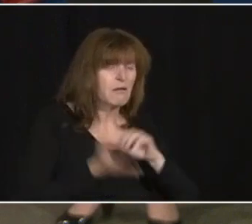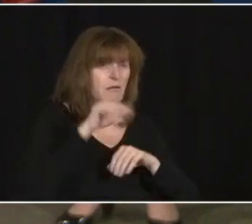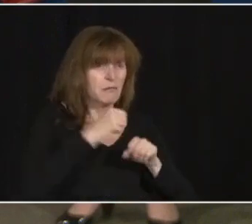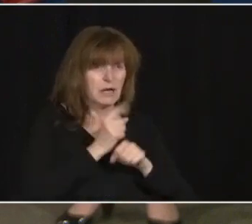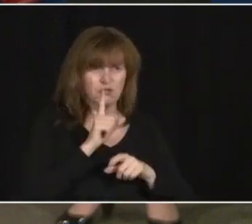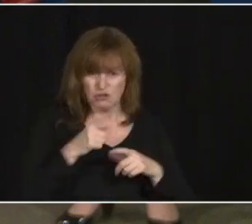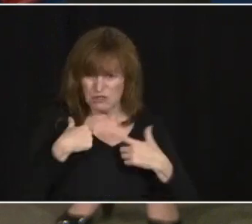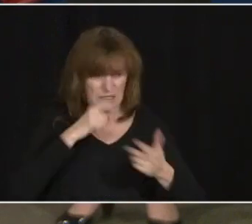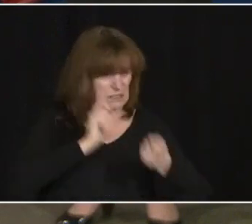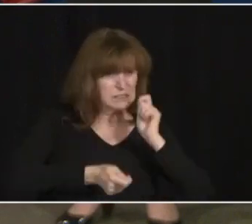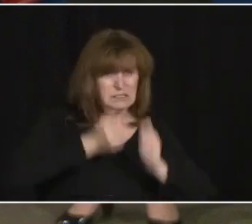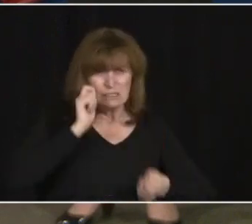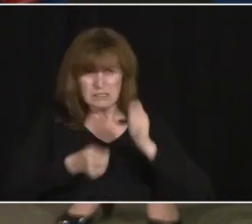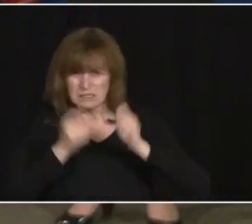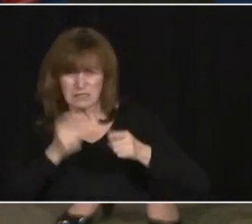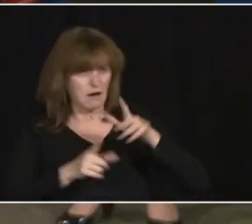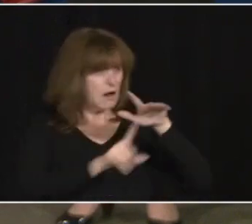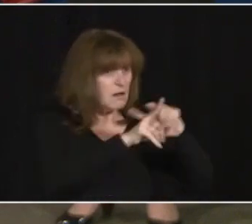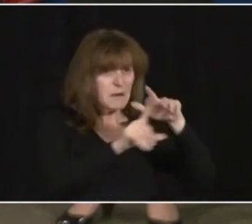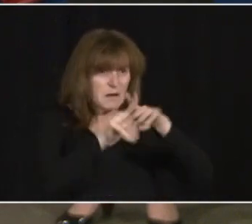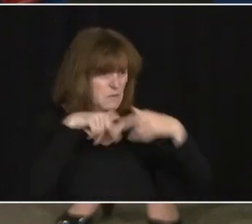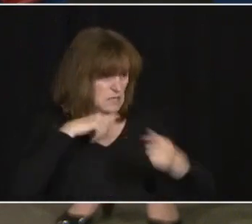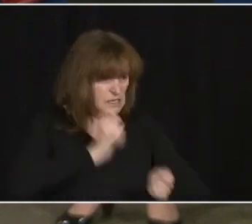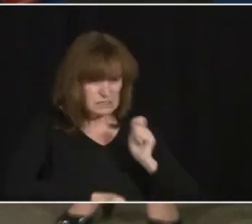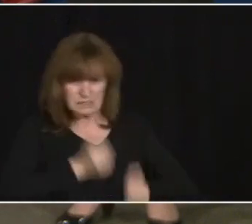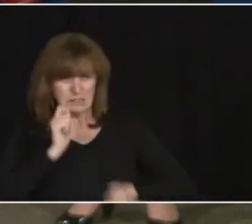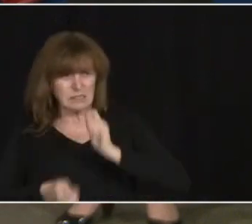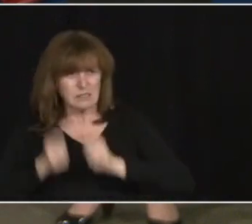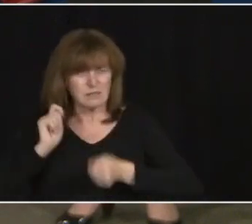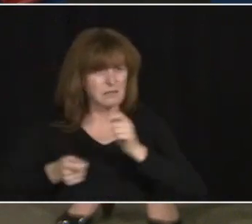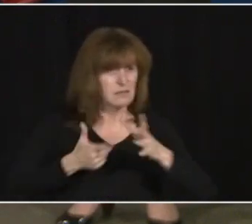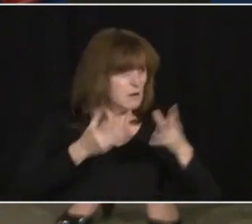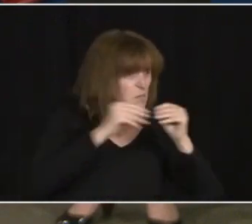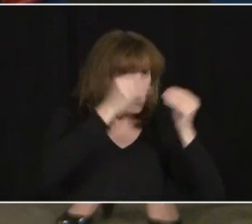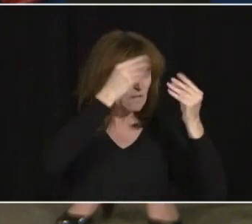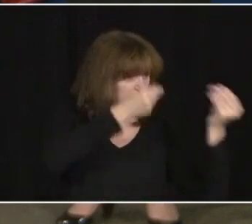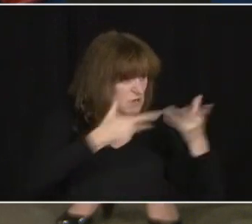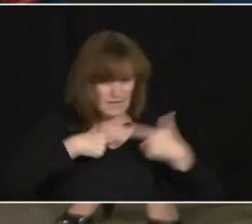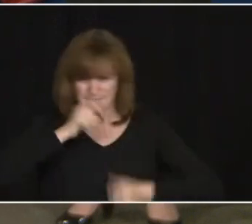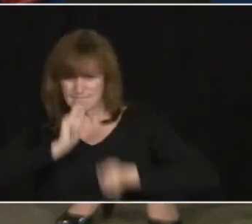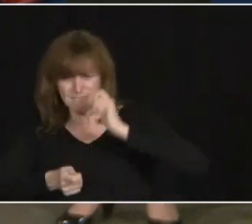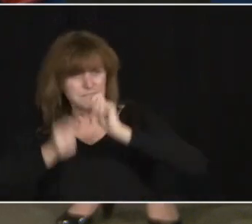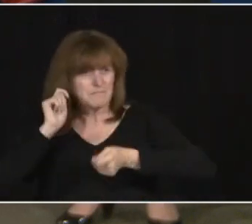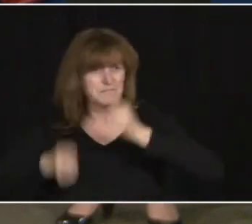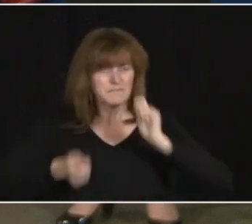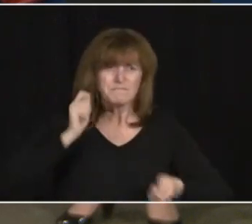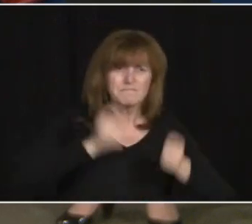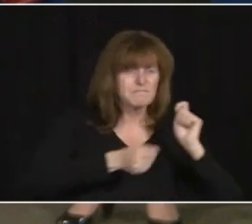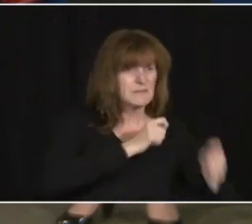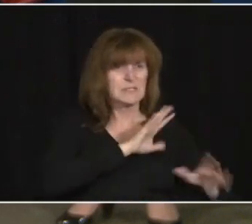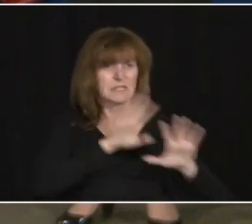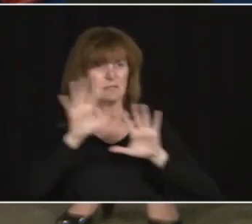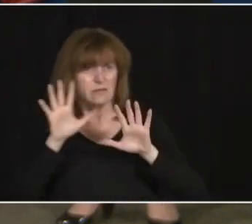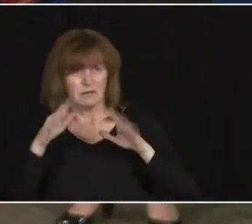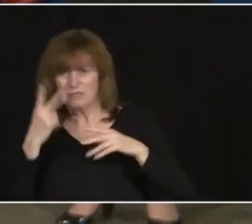can adapt and evolve as we gain information and realistic challenges dealing with COVID-19.